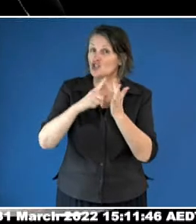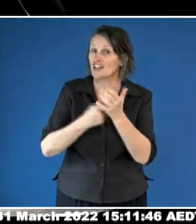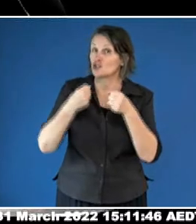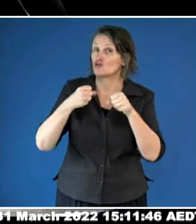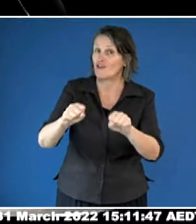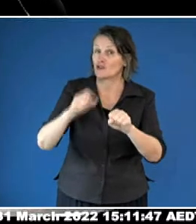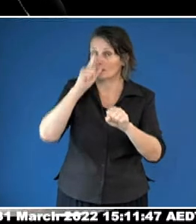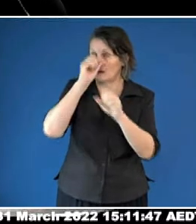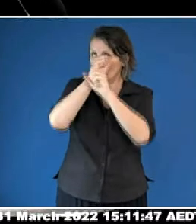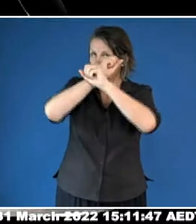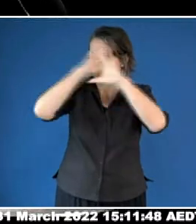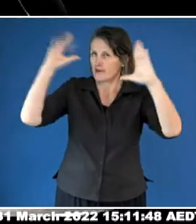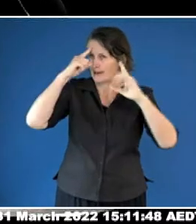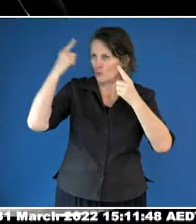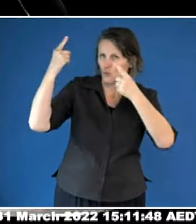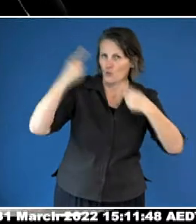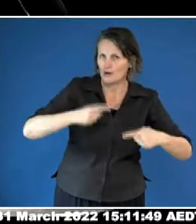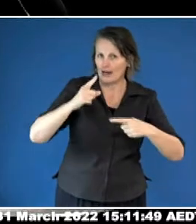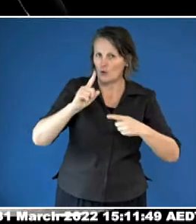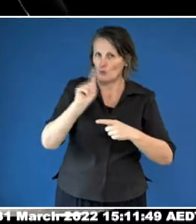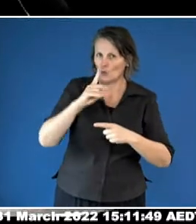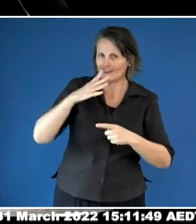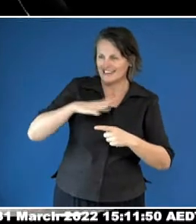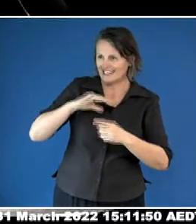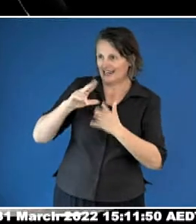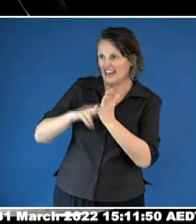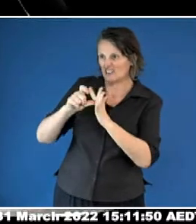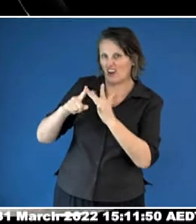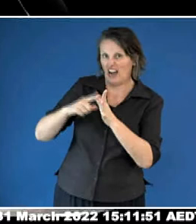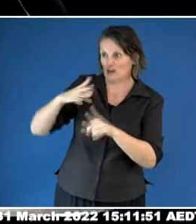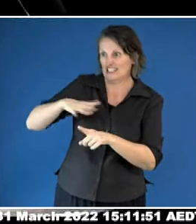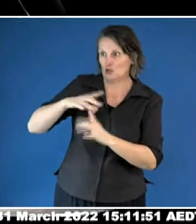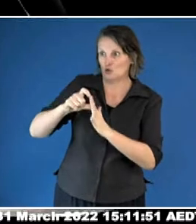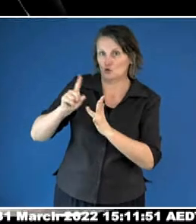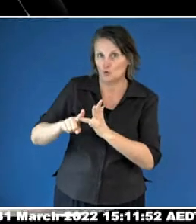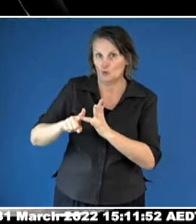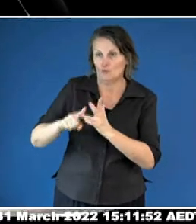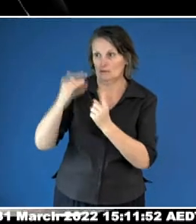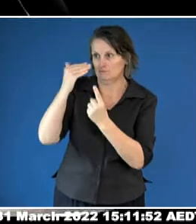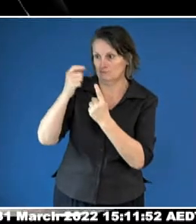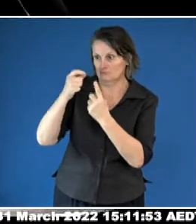Absolutely. So that's part of the whole process. It just doesn't - the assessment and tool kit shouldn't just sit as a - just this